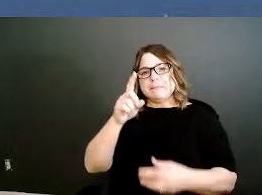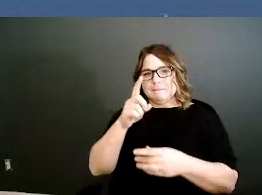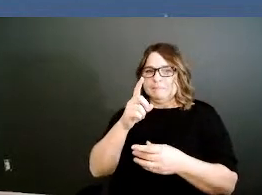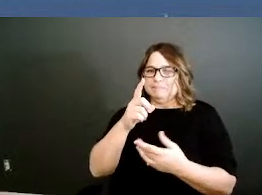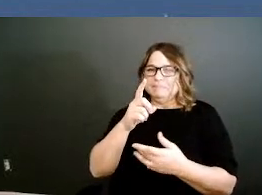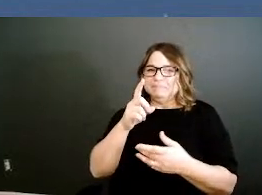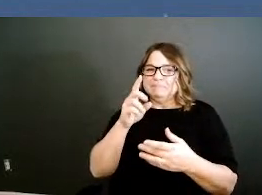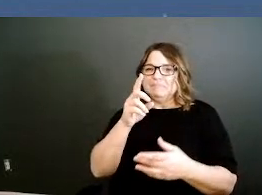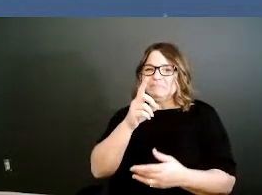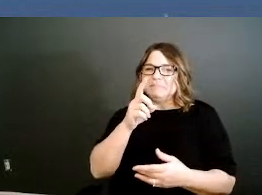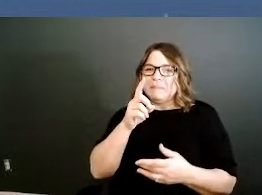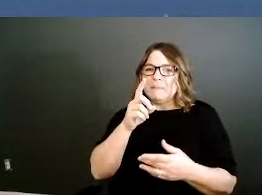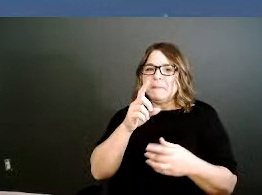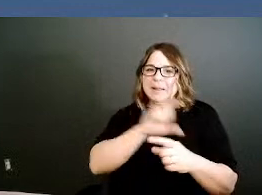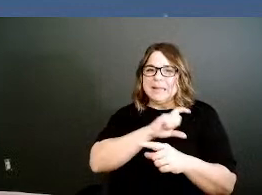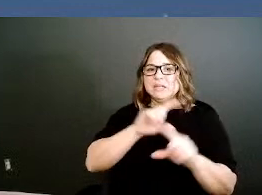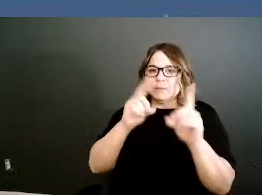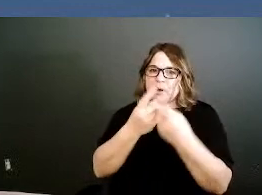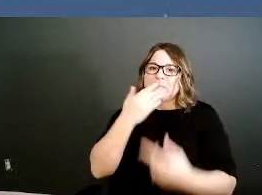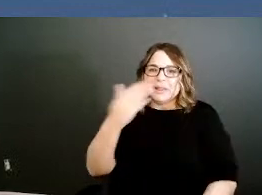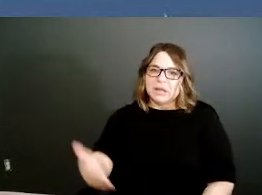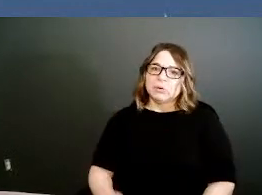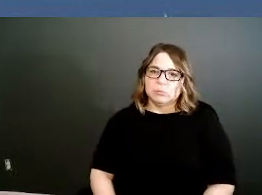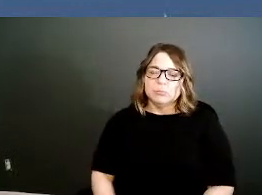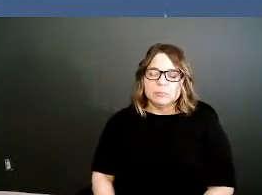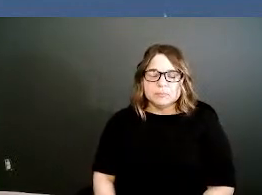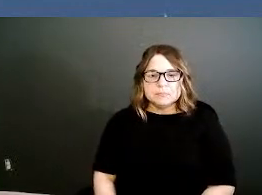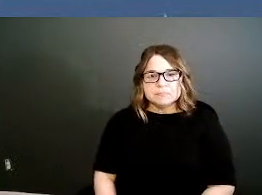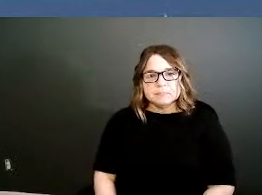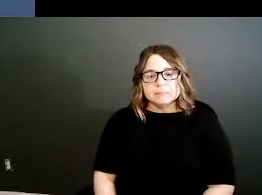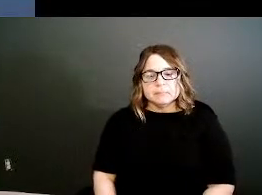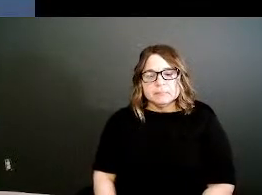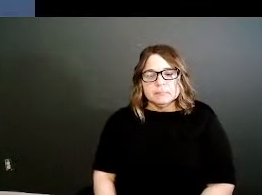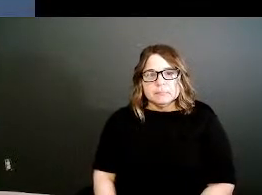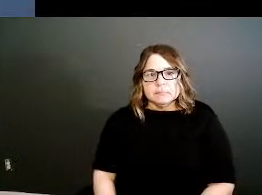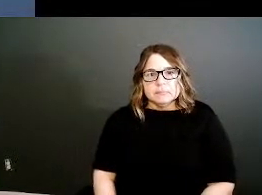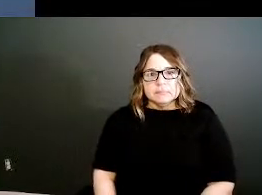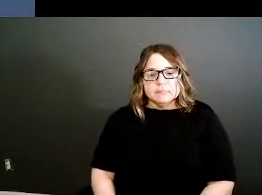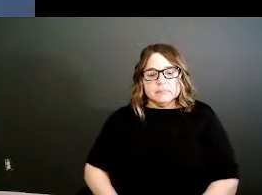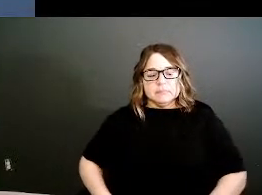AND IT'S A BIT UNUSUAL BUT GIVEN THE CIRCUMSTANCES WOULD ENCOURAGE YOU TO E-MAIL ME OR YOUR COUNCIL MEMBER.